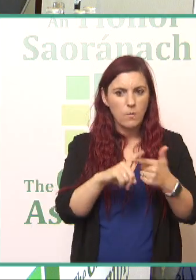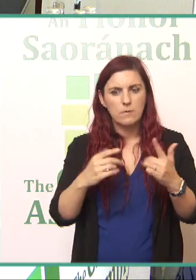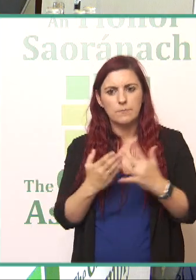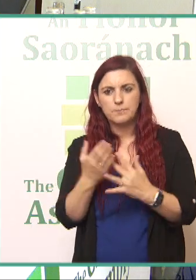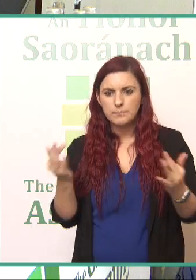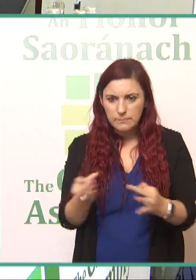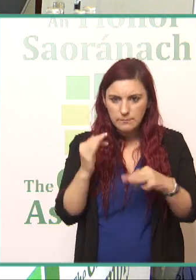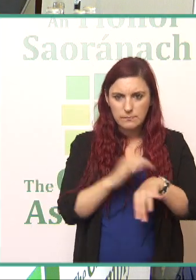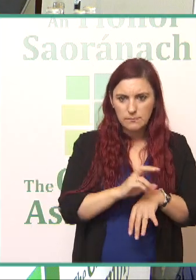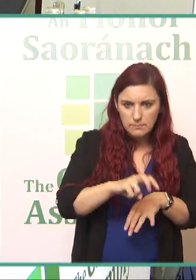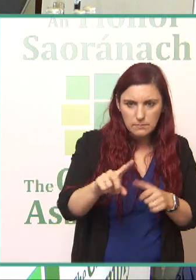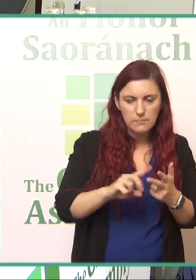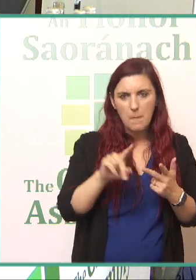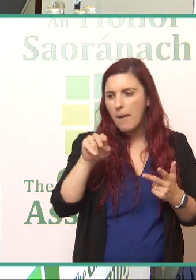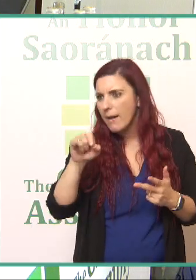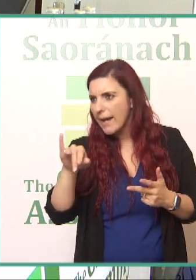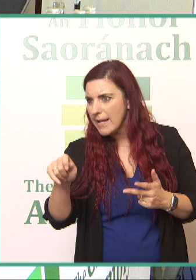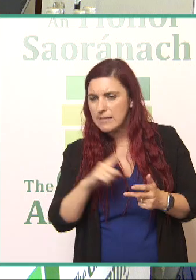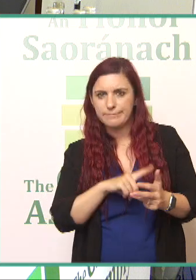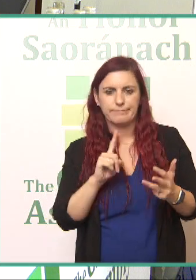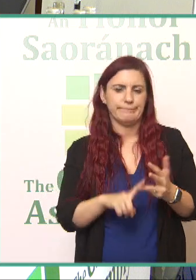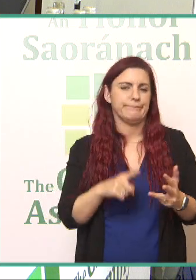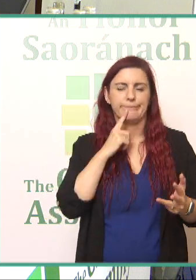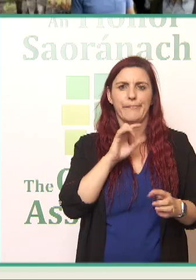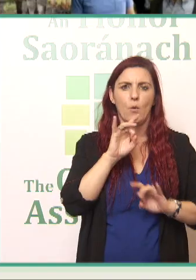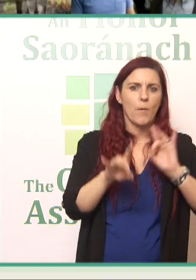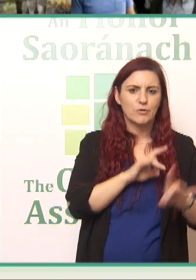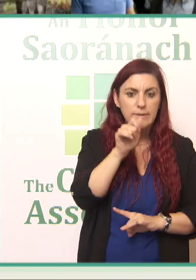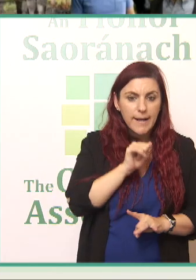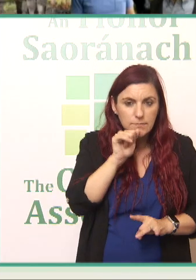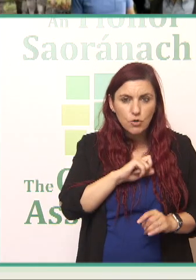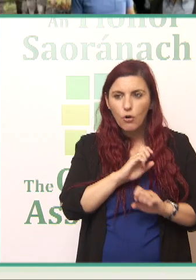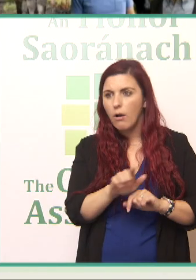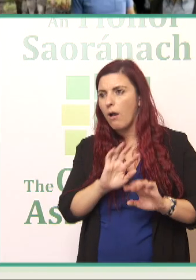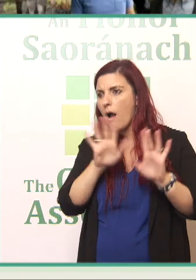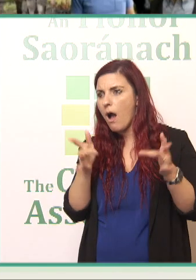um podcasts through uh little questions and answer sessions through online fora through best practice